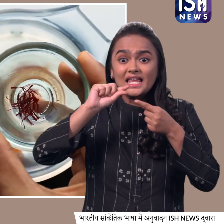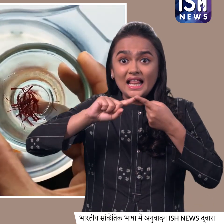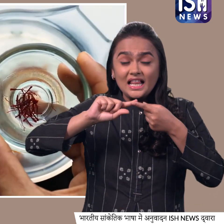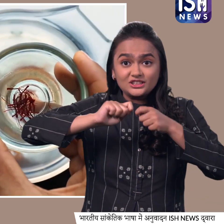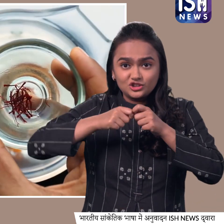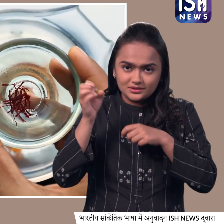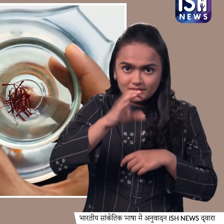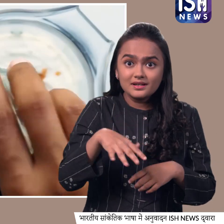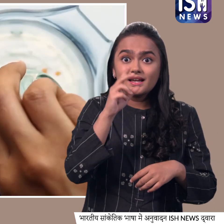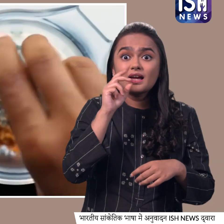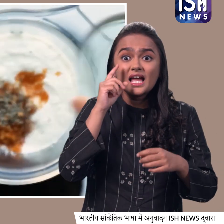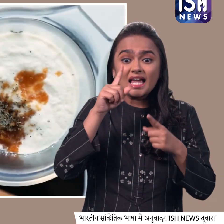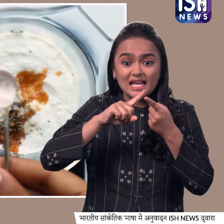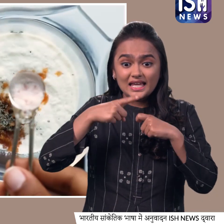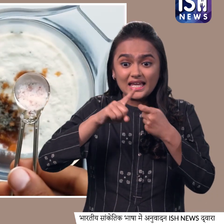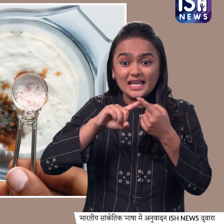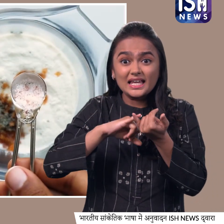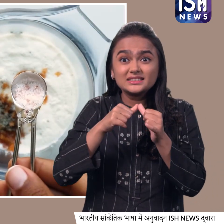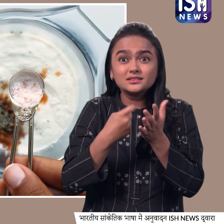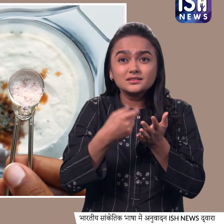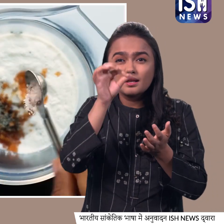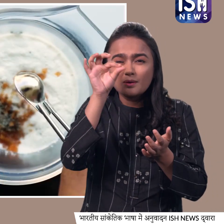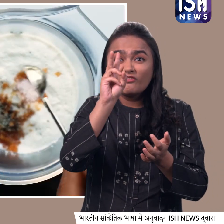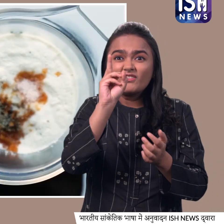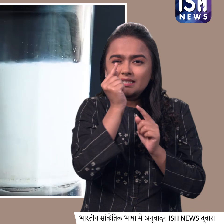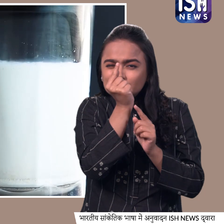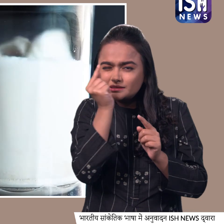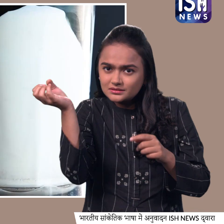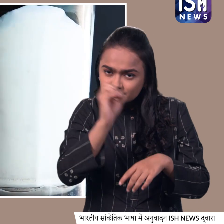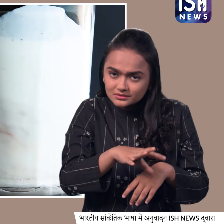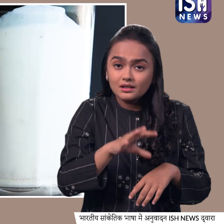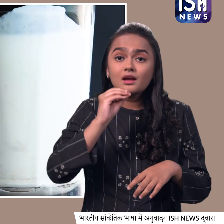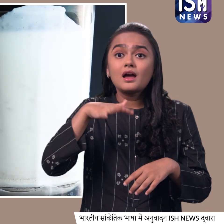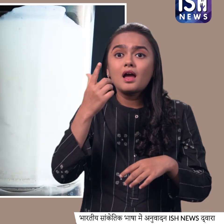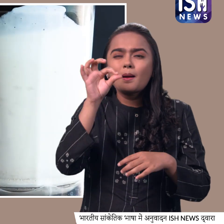20 strands of saffron, a pinch of salt. Blend it again.